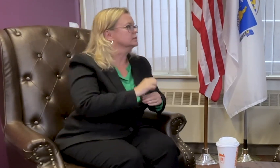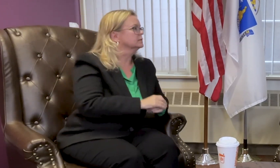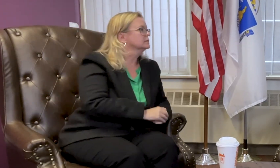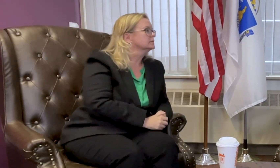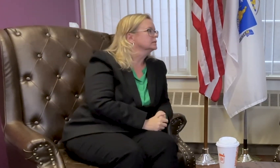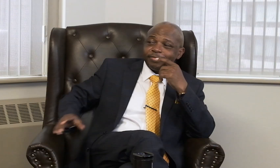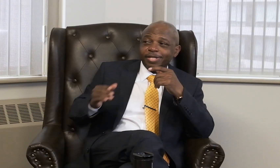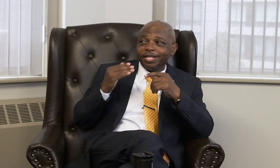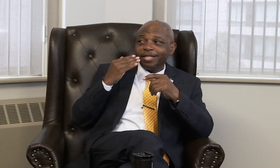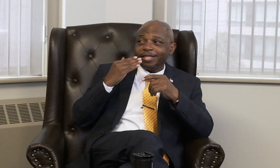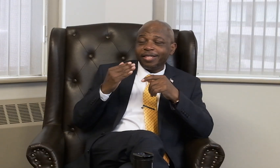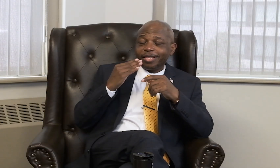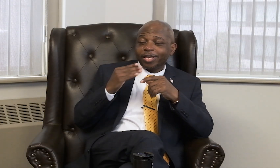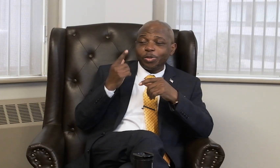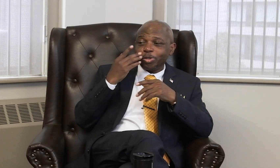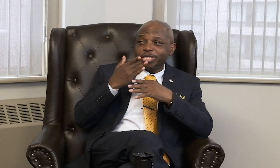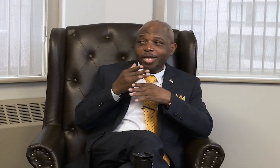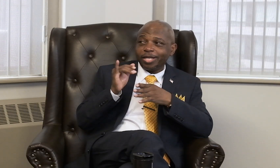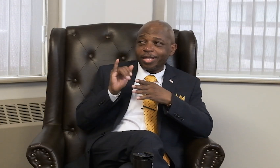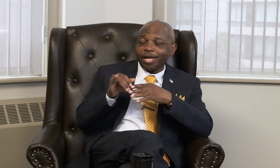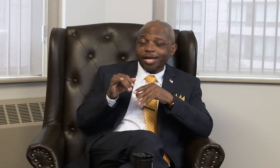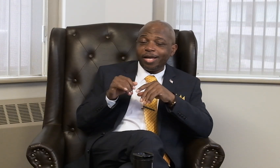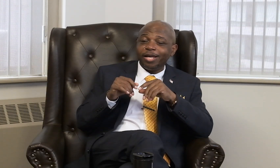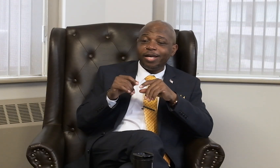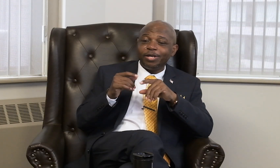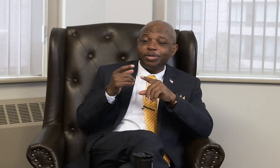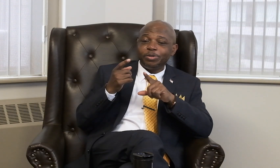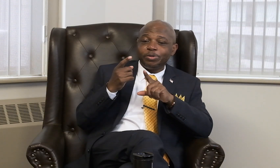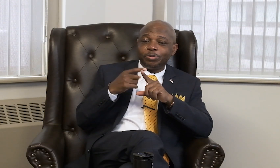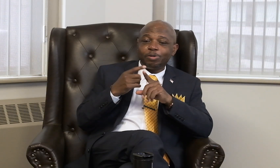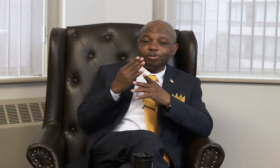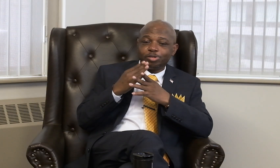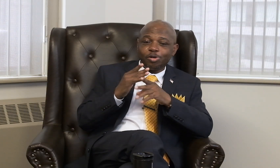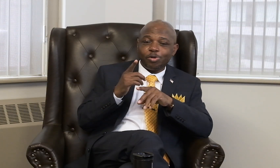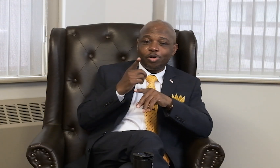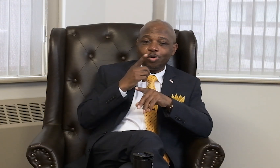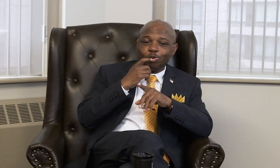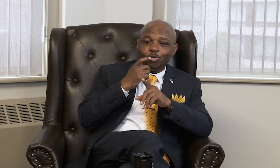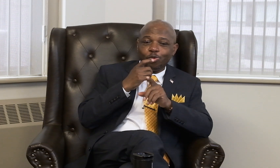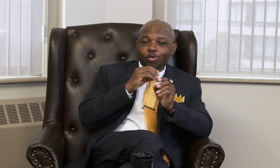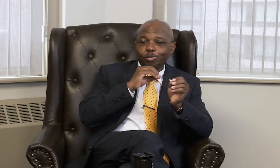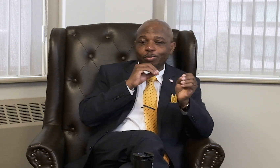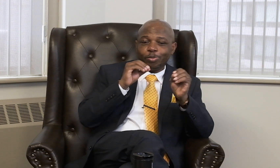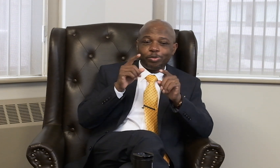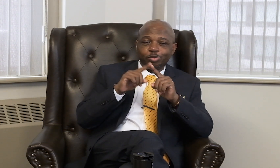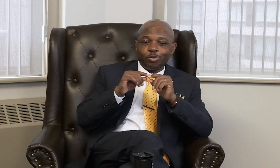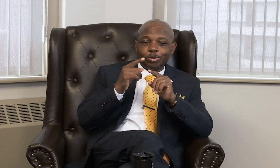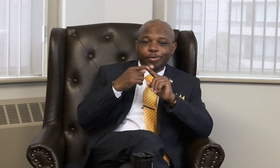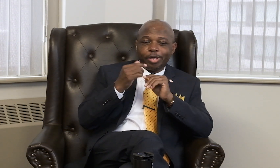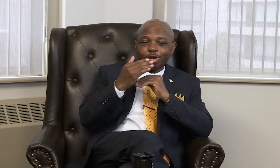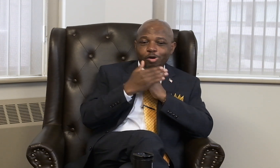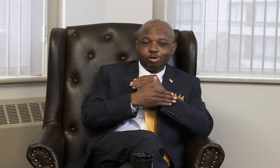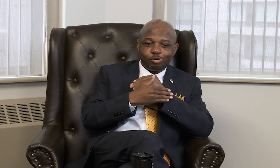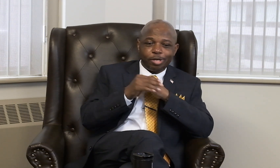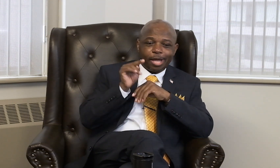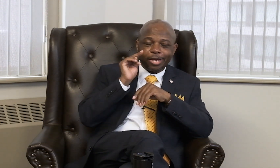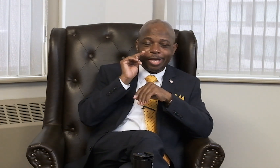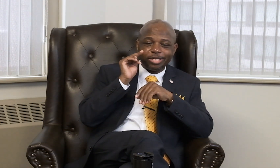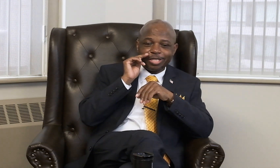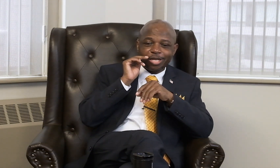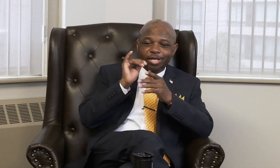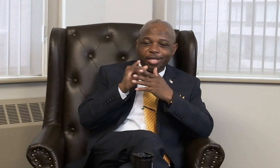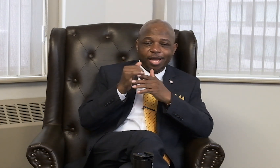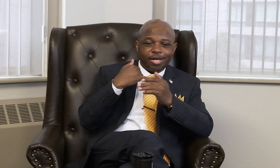[OPE] Thank you for sharing that. To someone who moved here from another country,